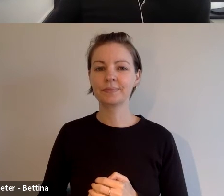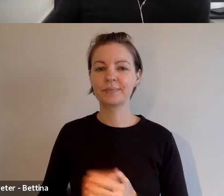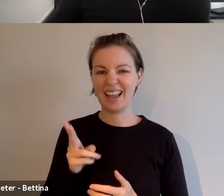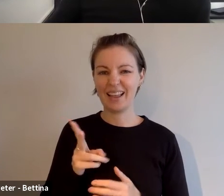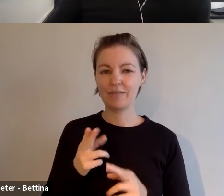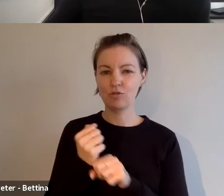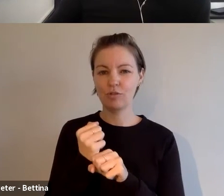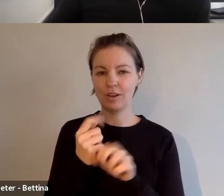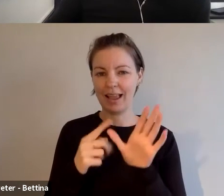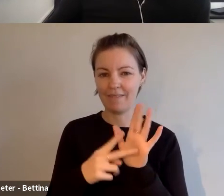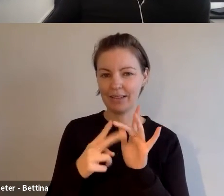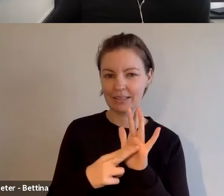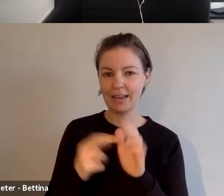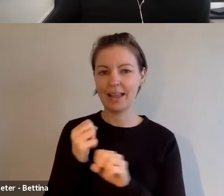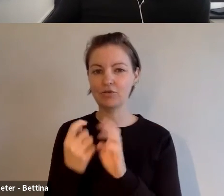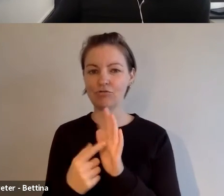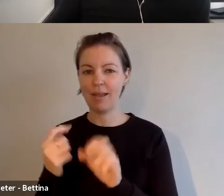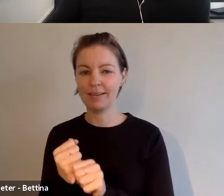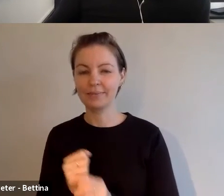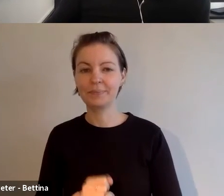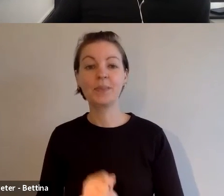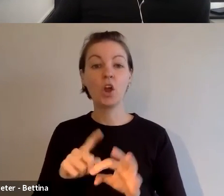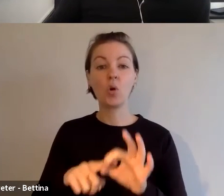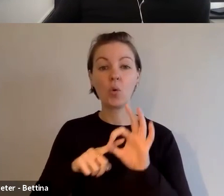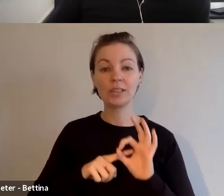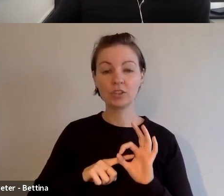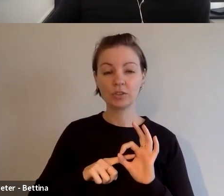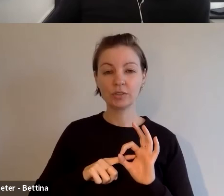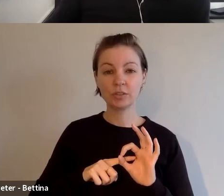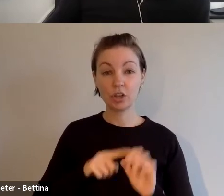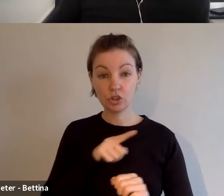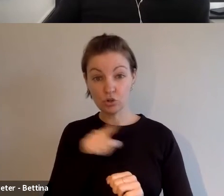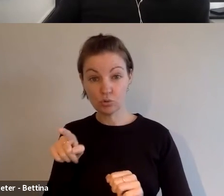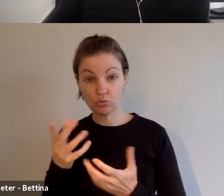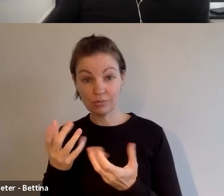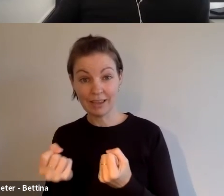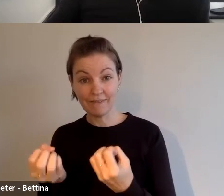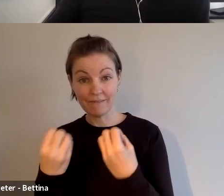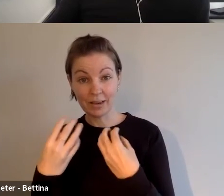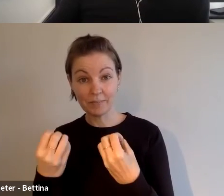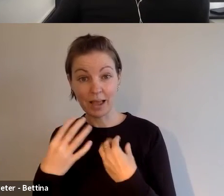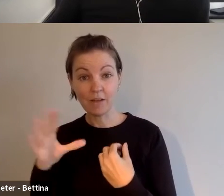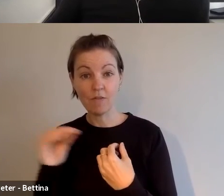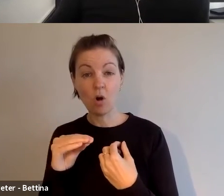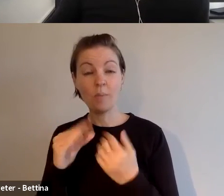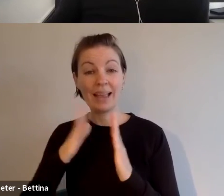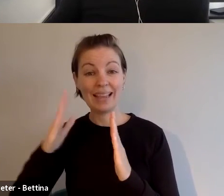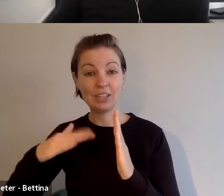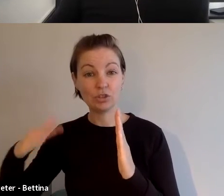Did you get feedback from industry partners? I will leave it to you first. Did you get feedback from industry partners about how well-prepared